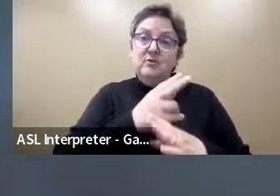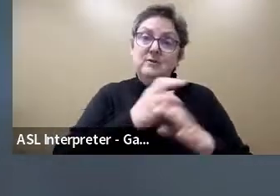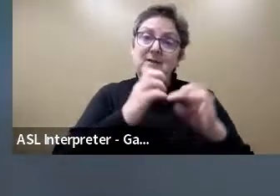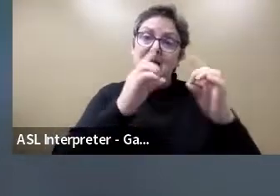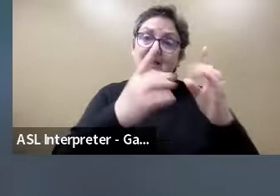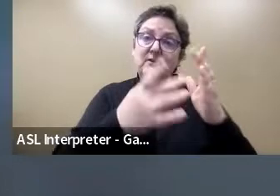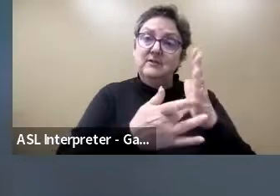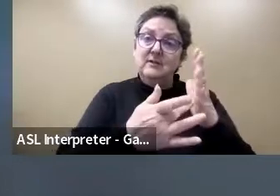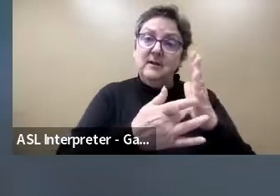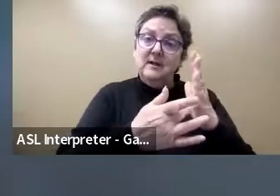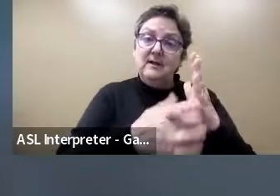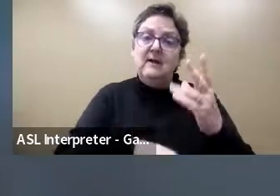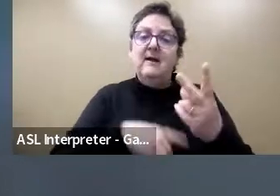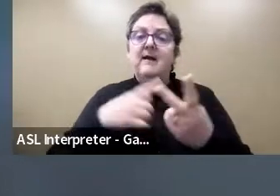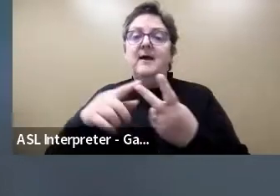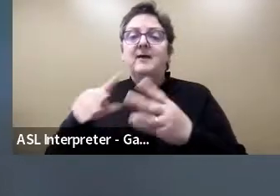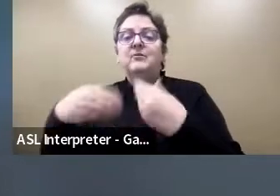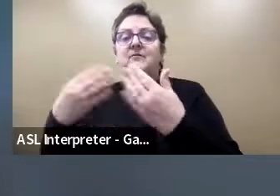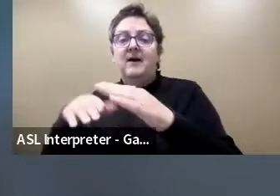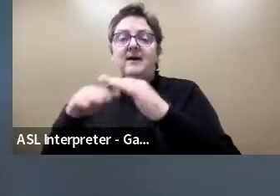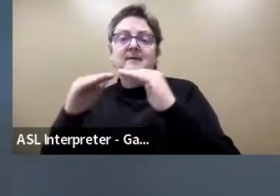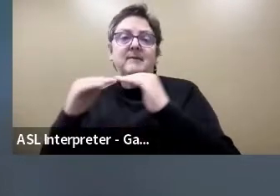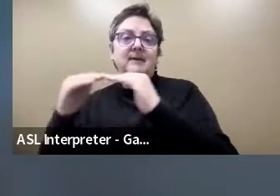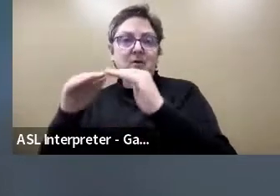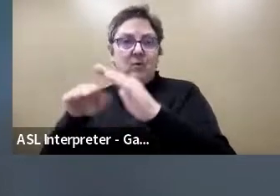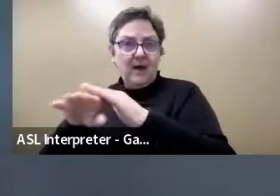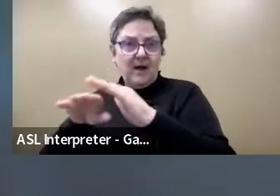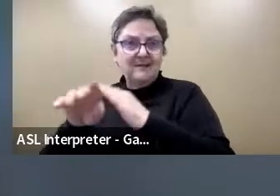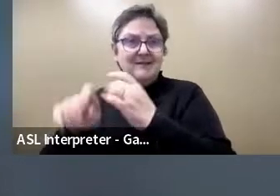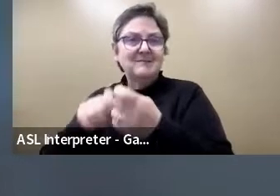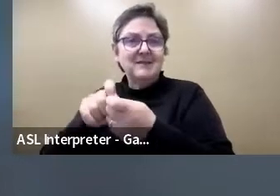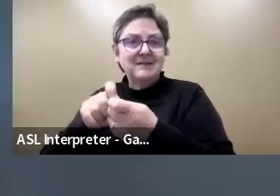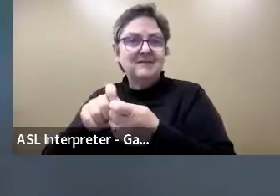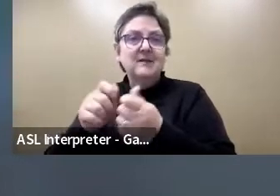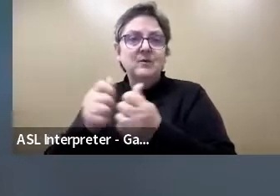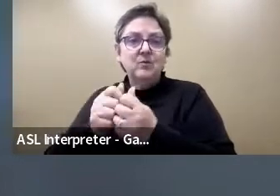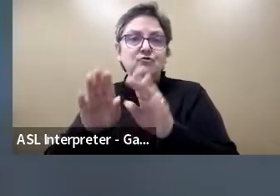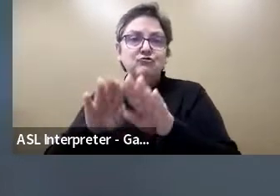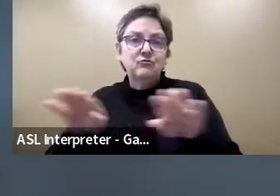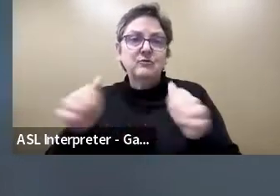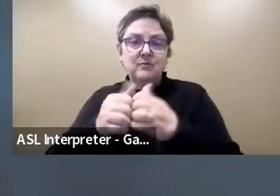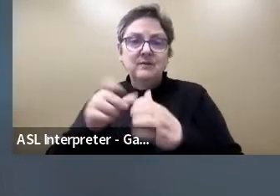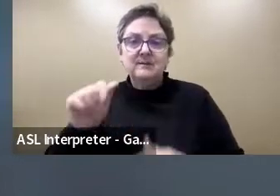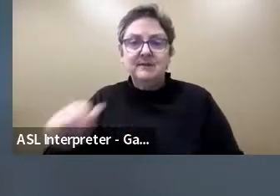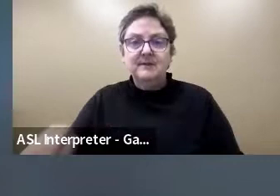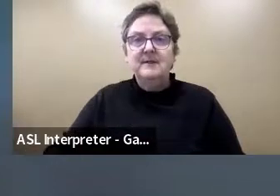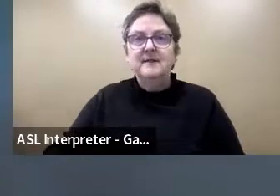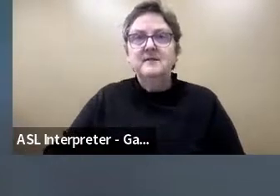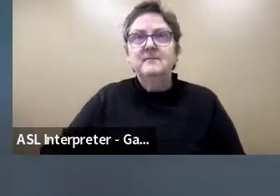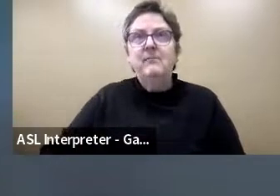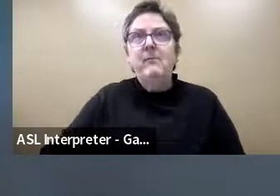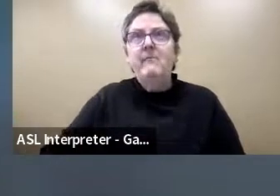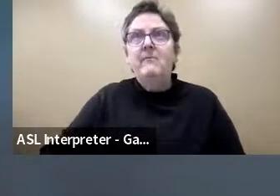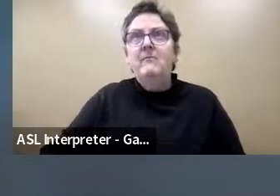especially for children with disabilities. In this regard, let me take a minute and show, as you see here on the screen,